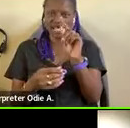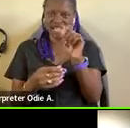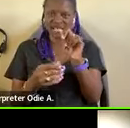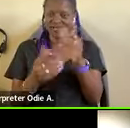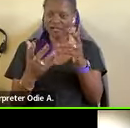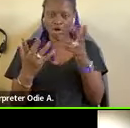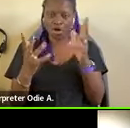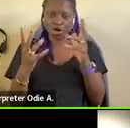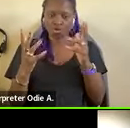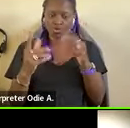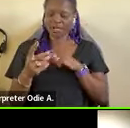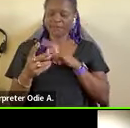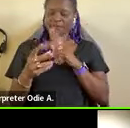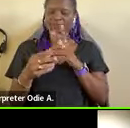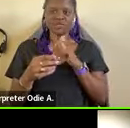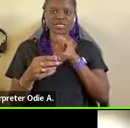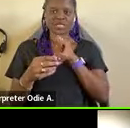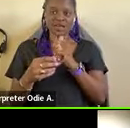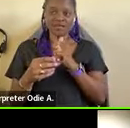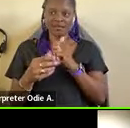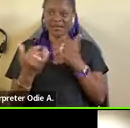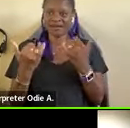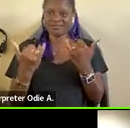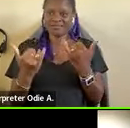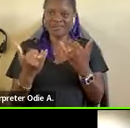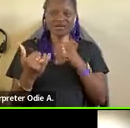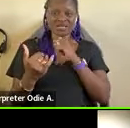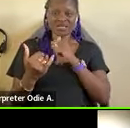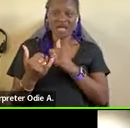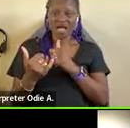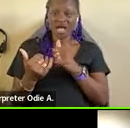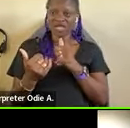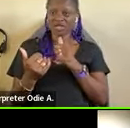WEA are not at this point considering a return to health orders or restrictions